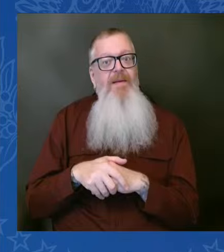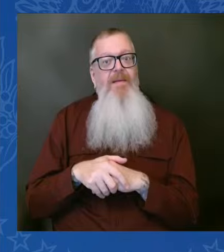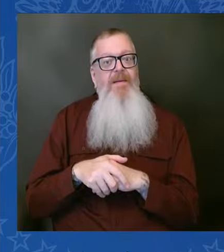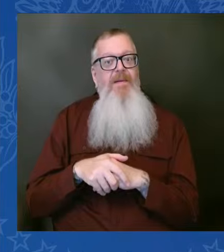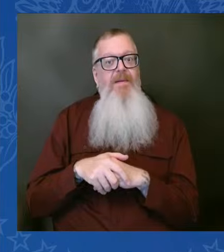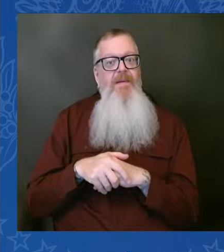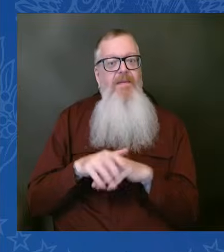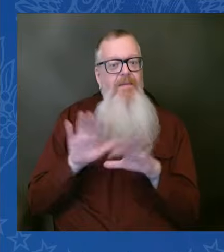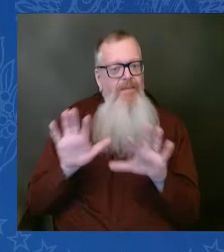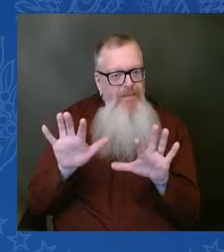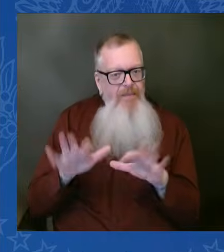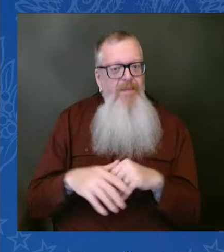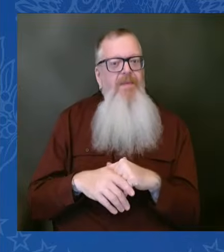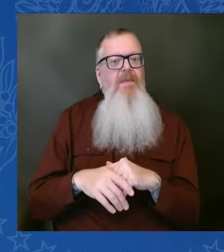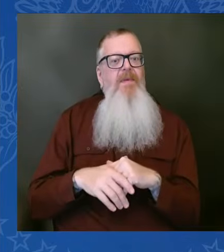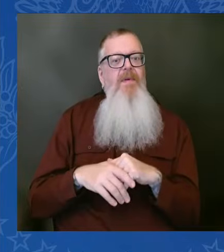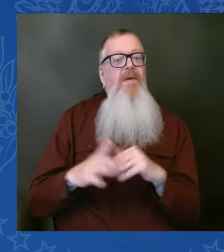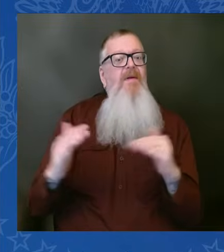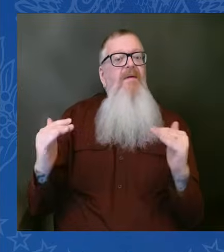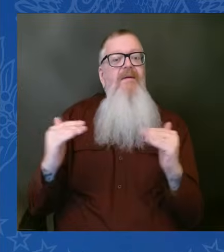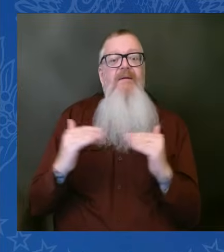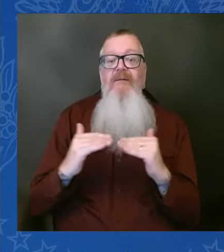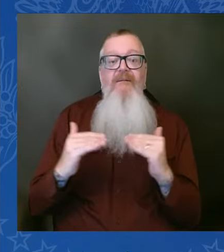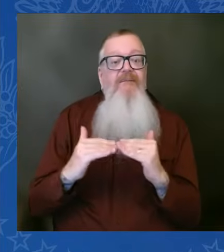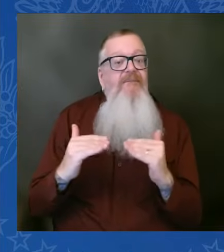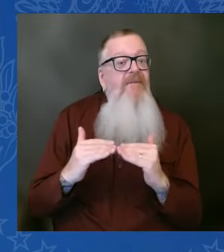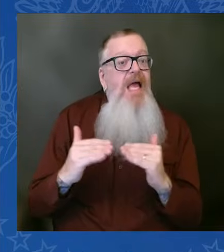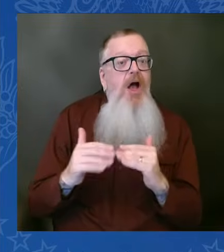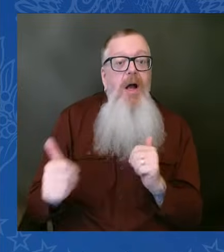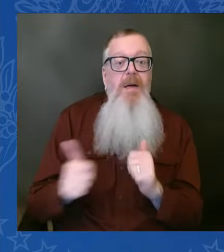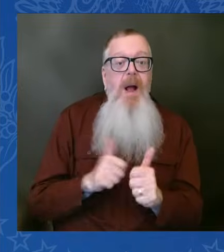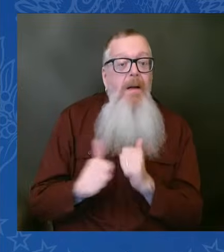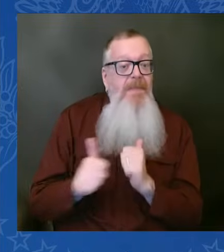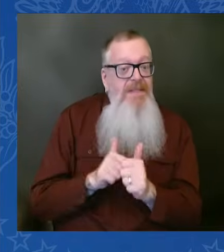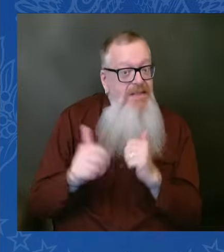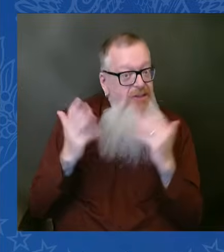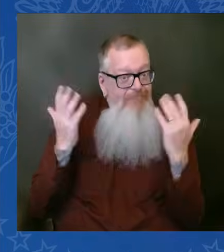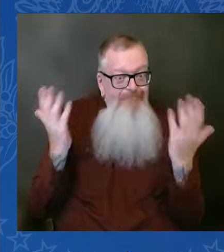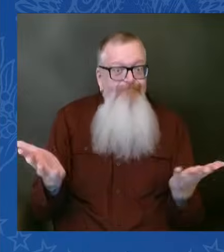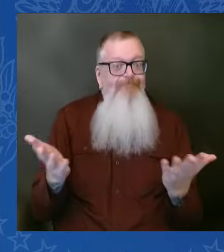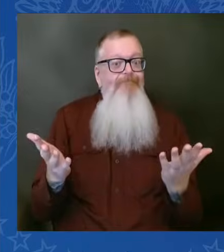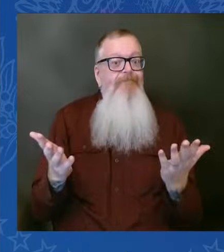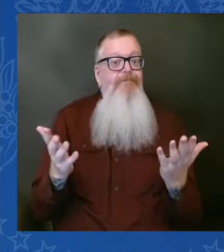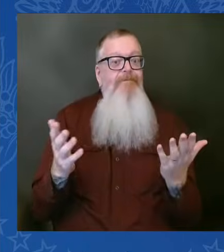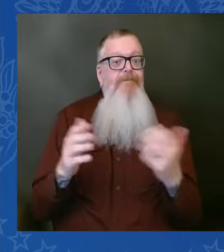I’m a capitalist, but capitalism without competition is not capitalism; it’s exploitation.